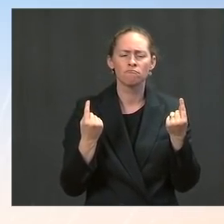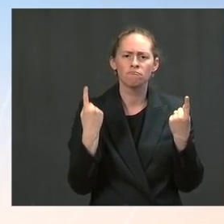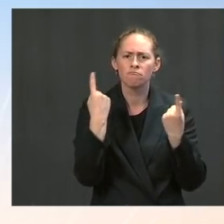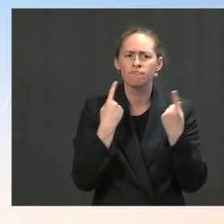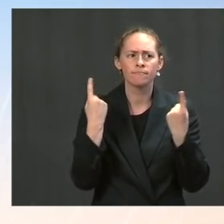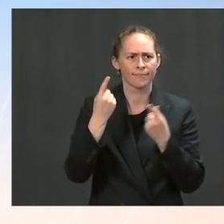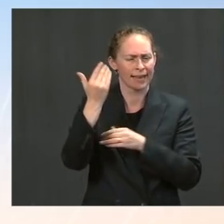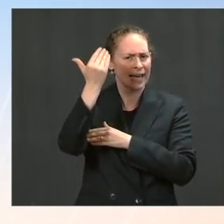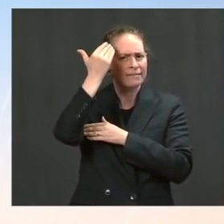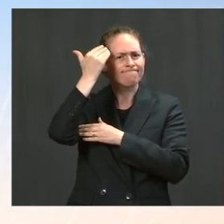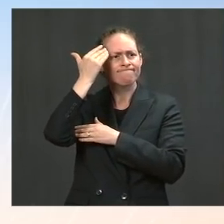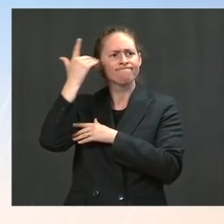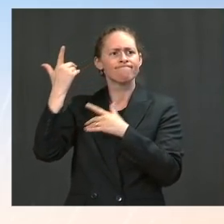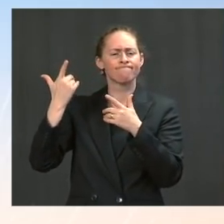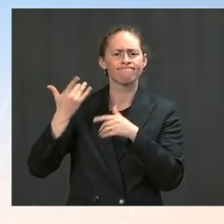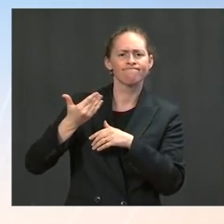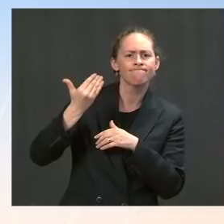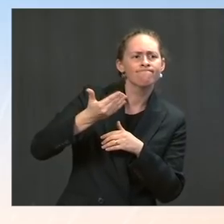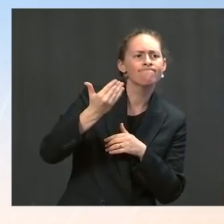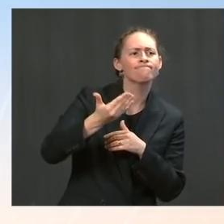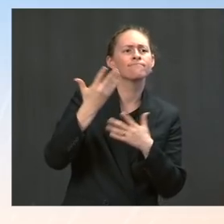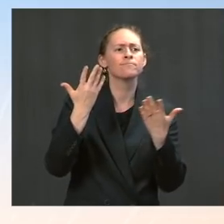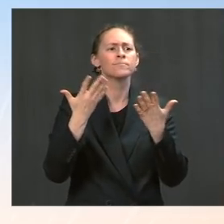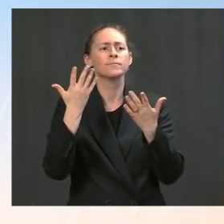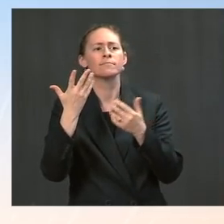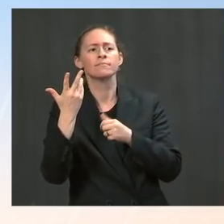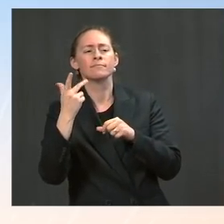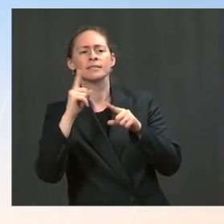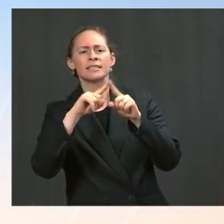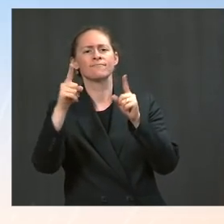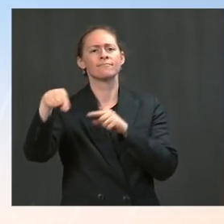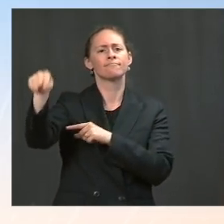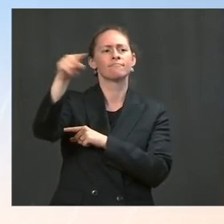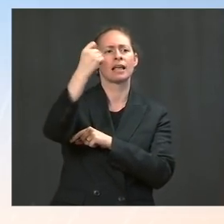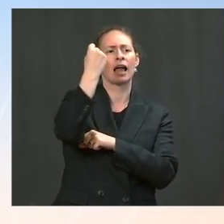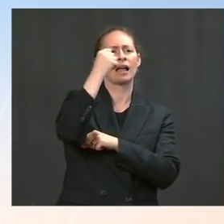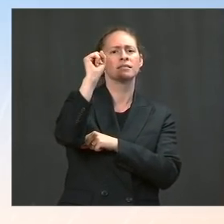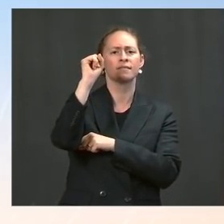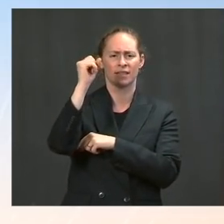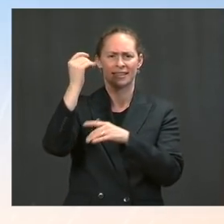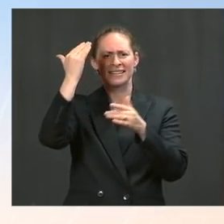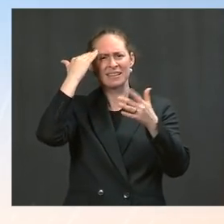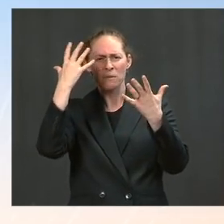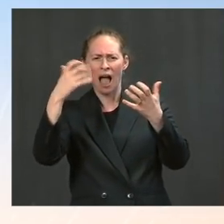you know, activist need to build the grassroots. But some activists are sort of pushing back on that idea, saying like,